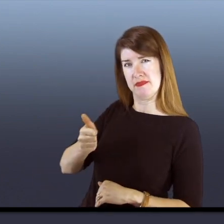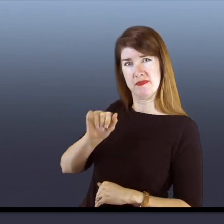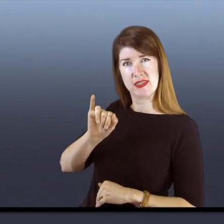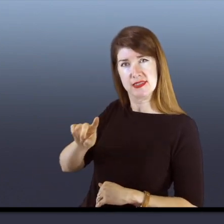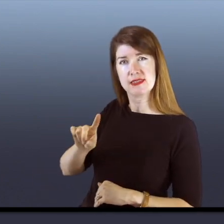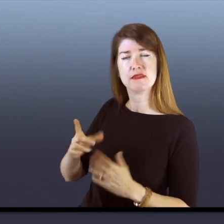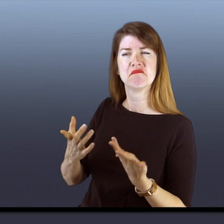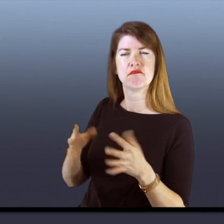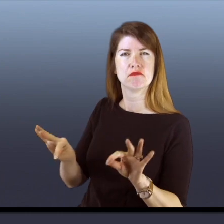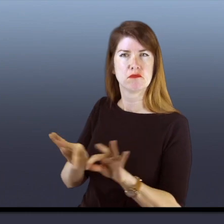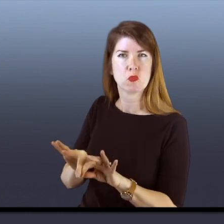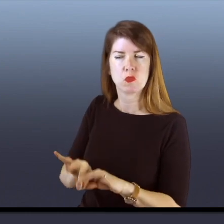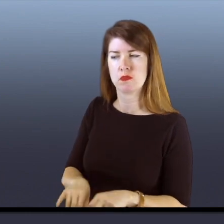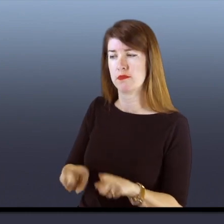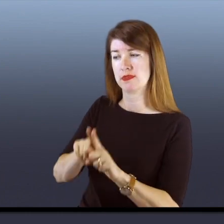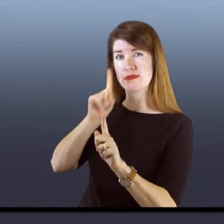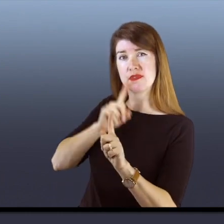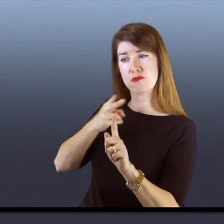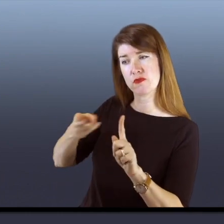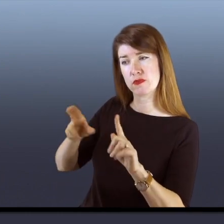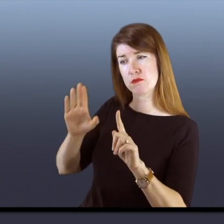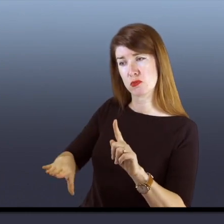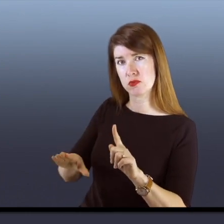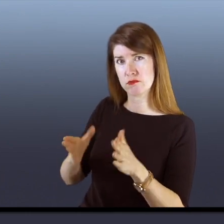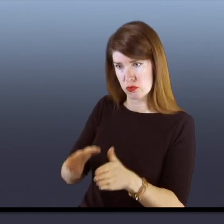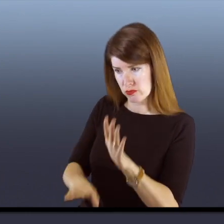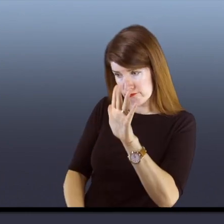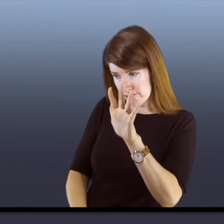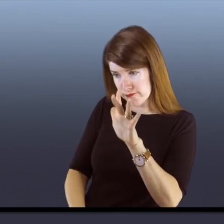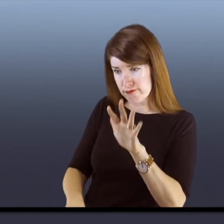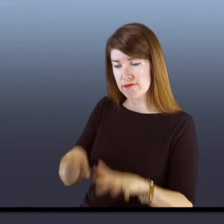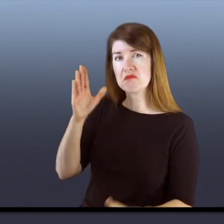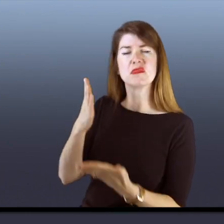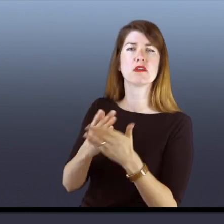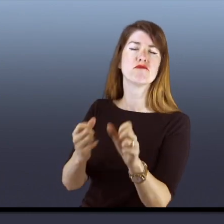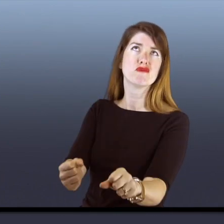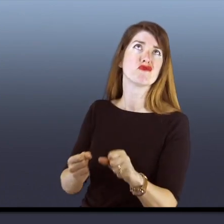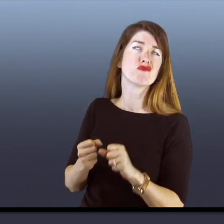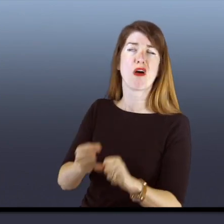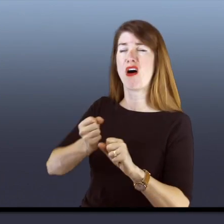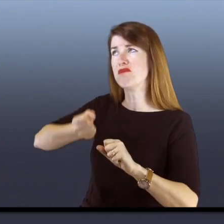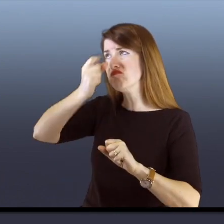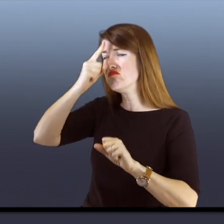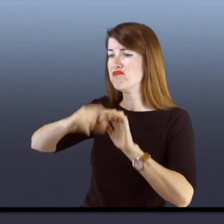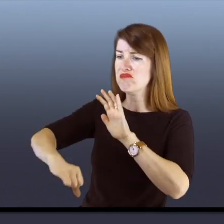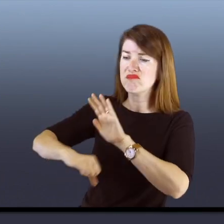of them have a very strong sense of identity. They have deaf and hard of hearing friends, they're in an environment in school,